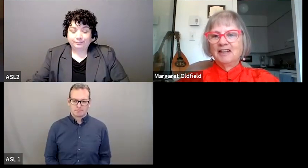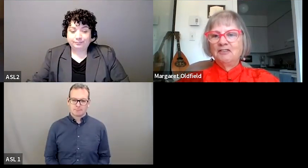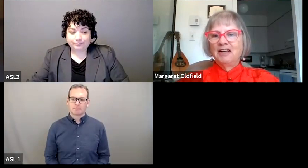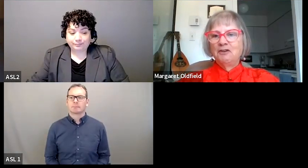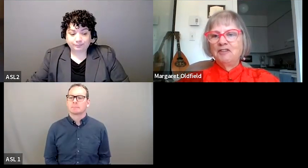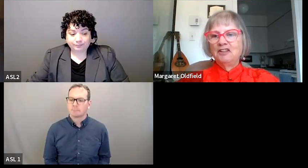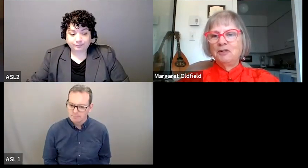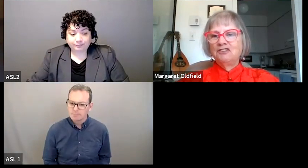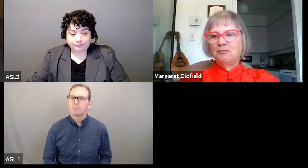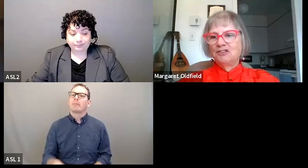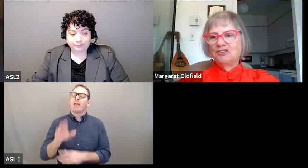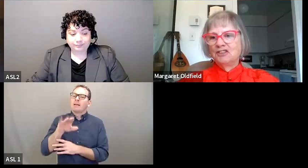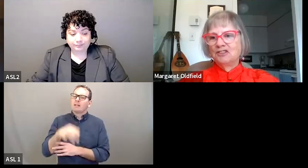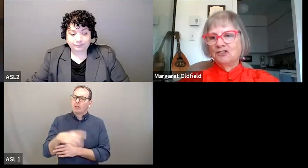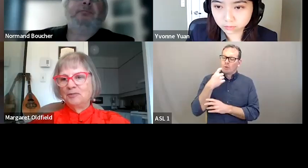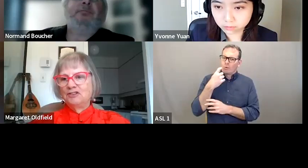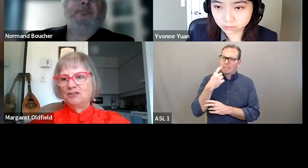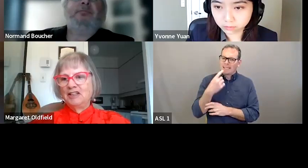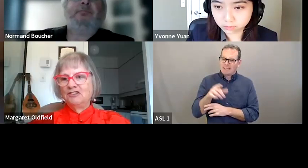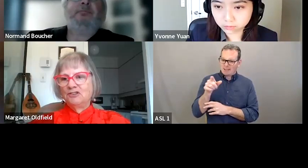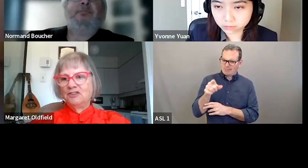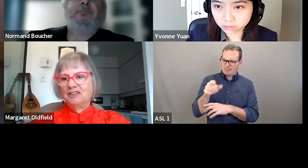how the how evaluation measures can contribute to making sure that